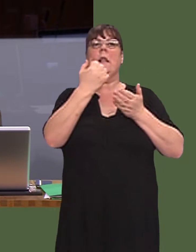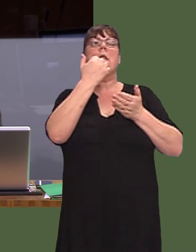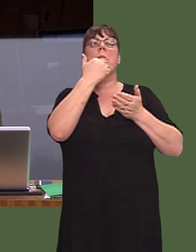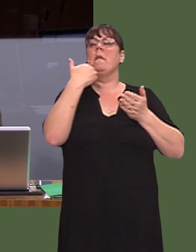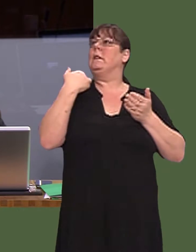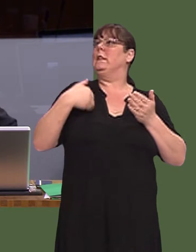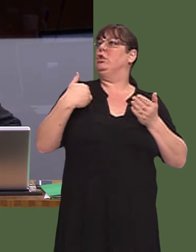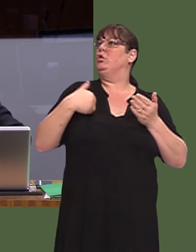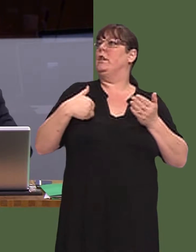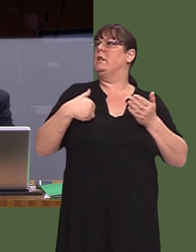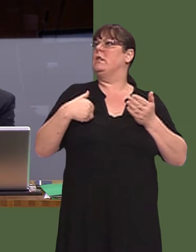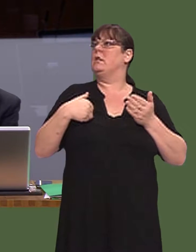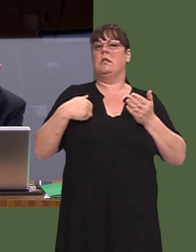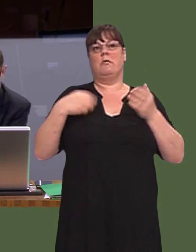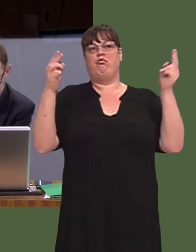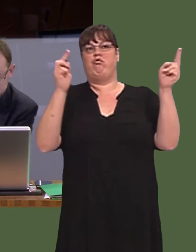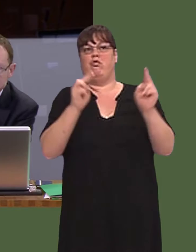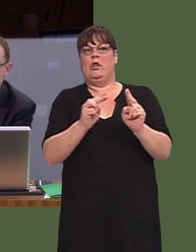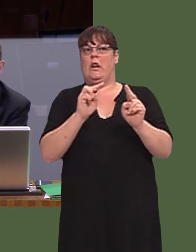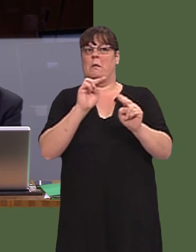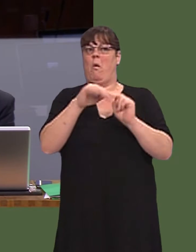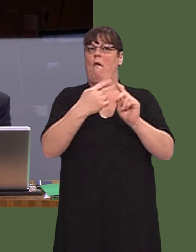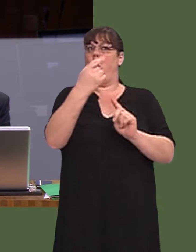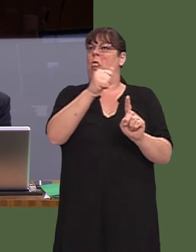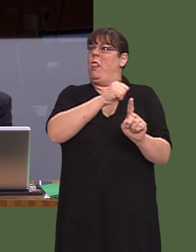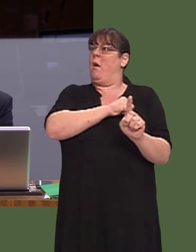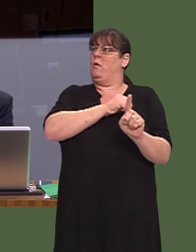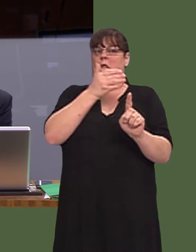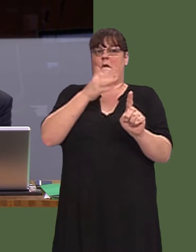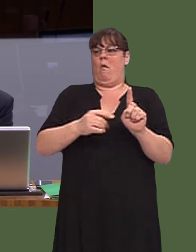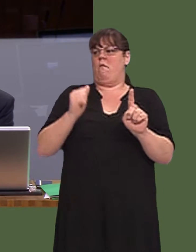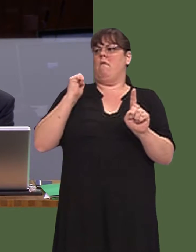in our schools has declined by over 1,000 since 2010.